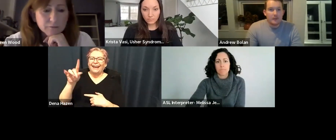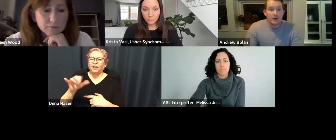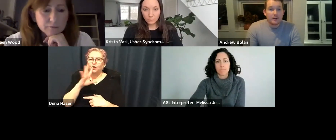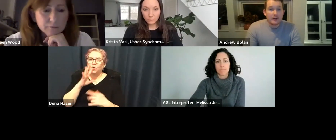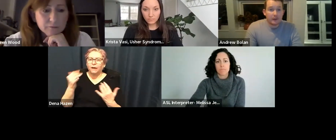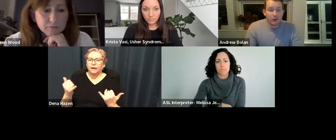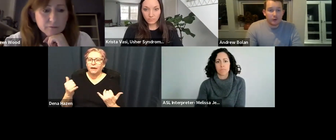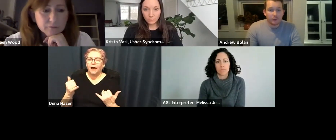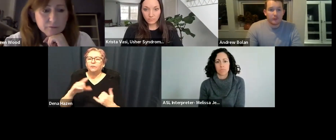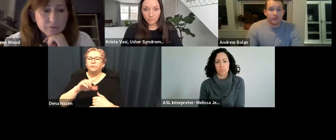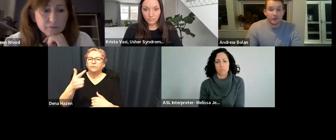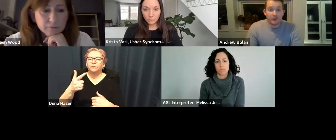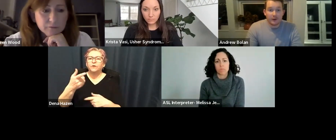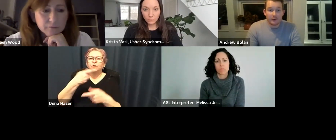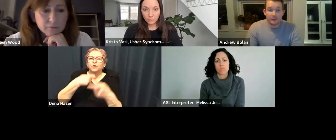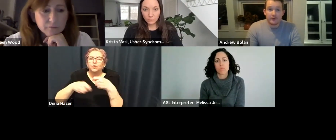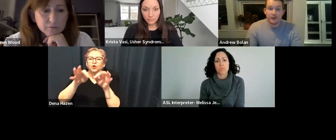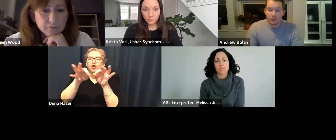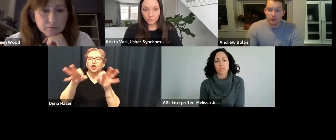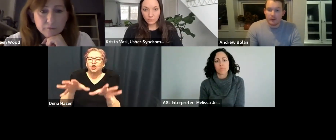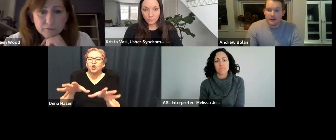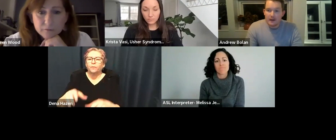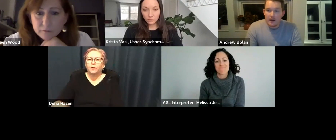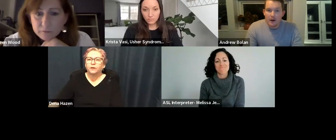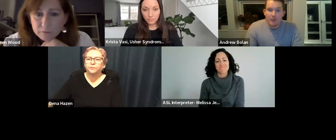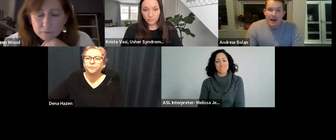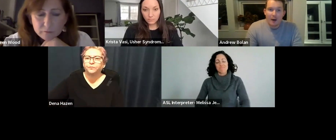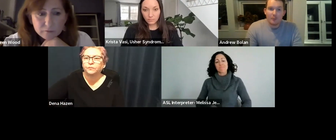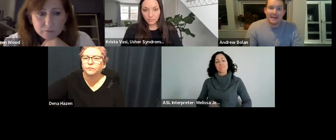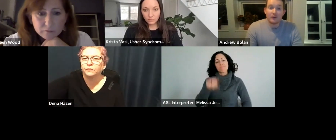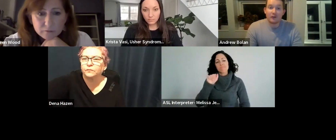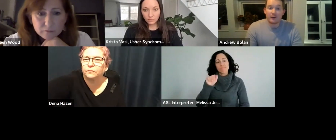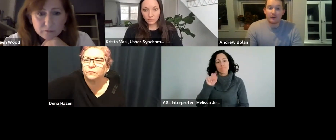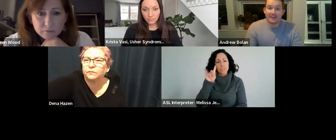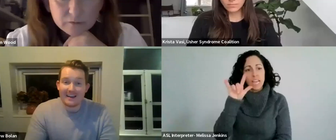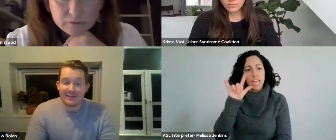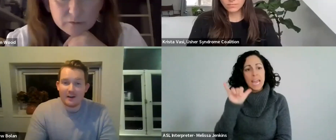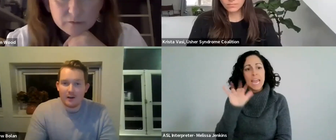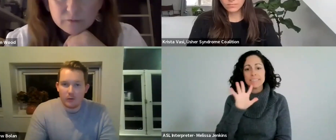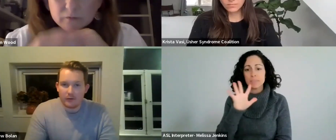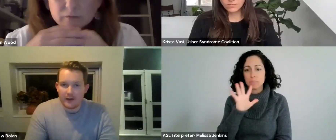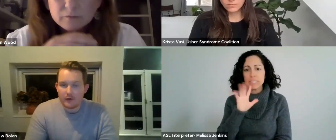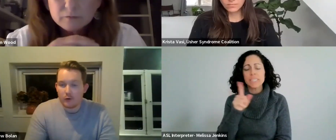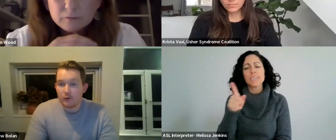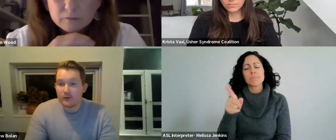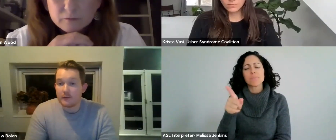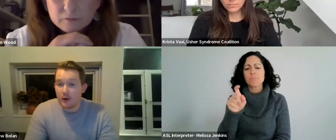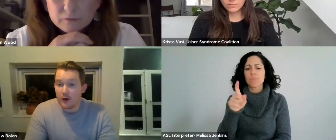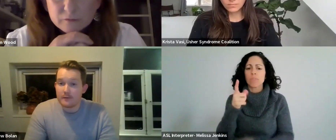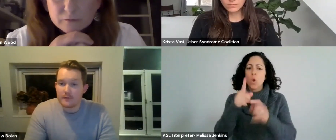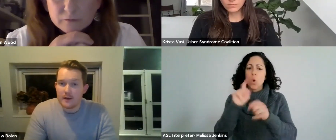Next question from Virginia is a very good one. "How many injections can the eye withstand or is it for life?"